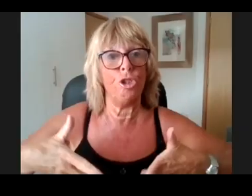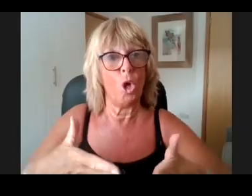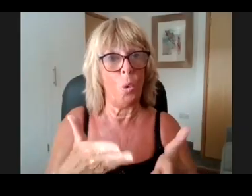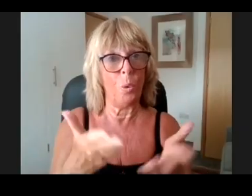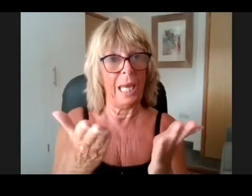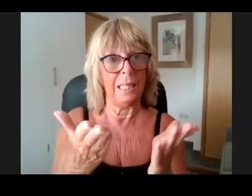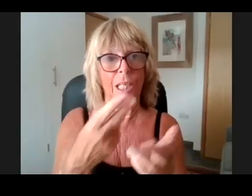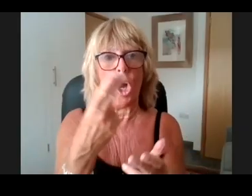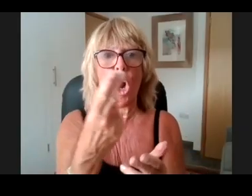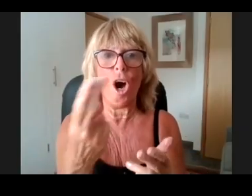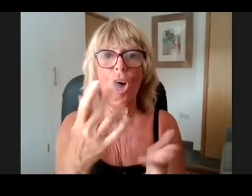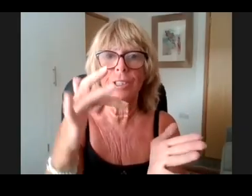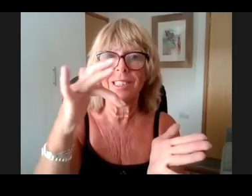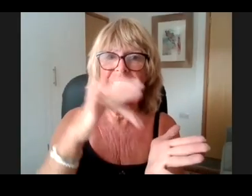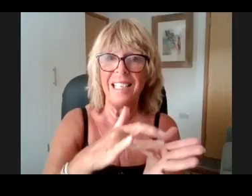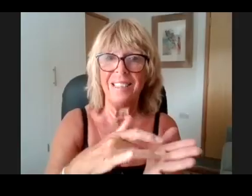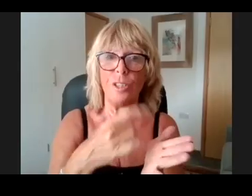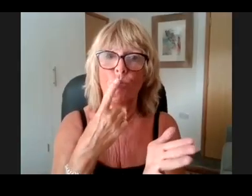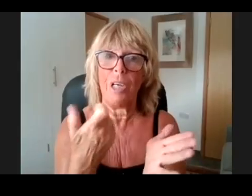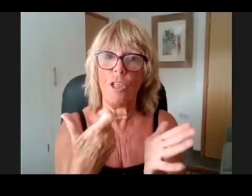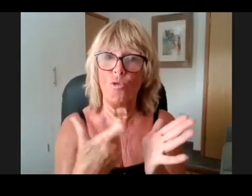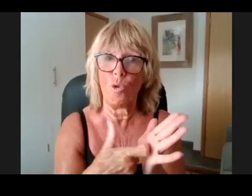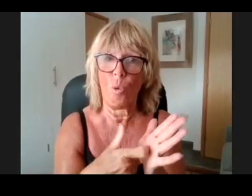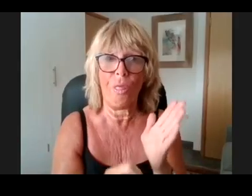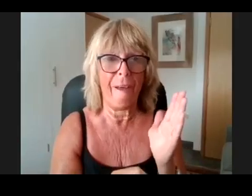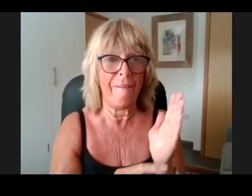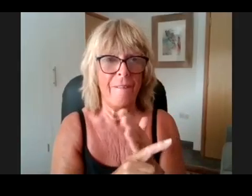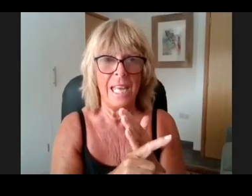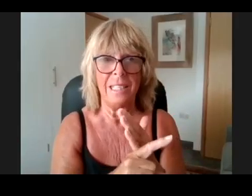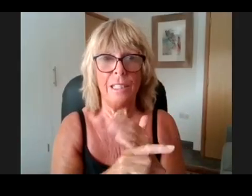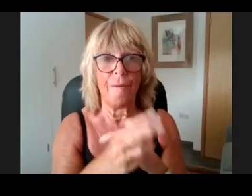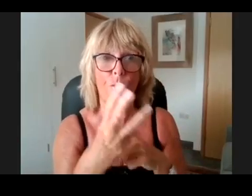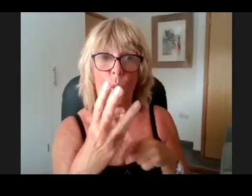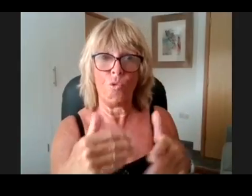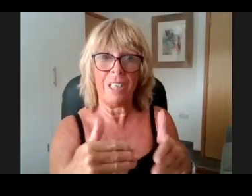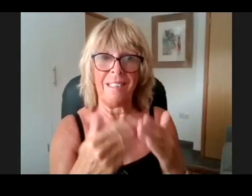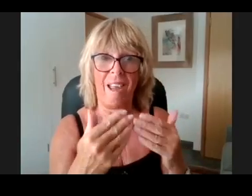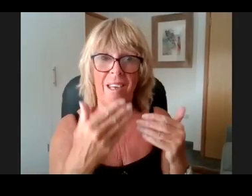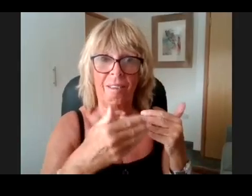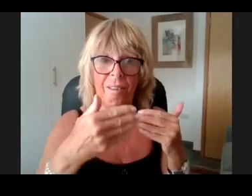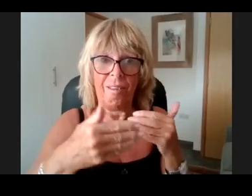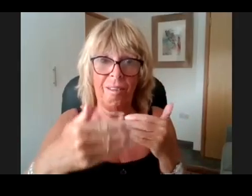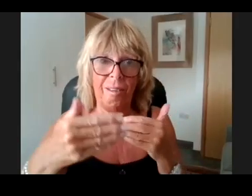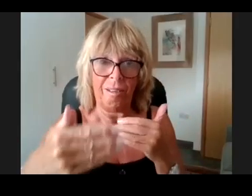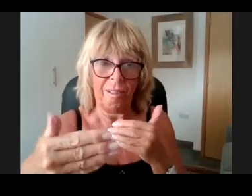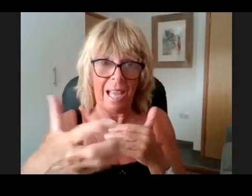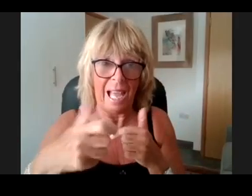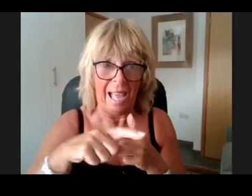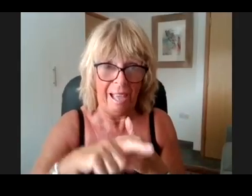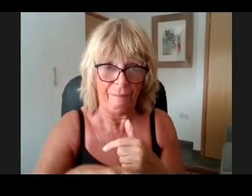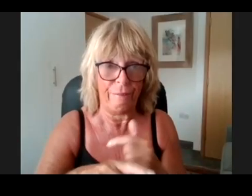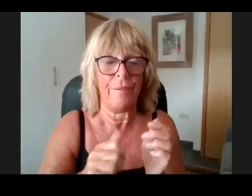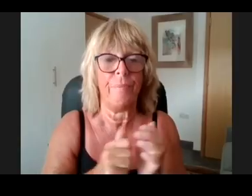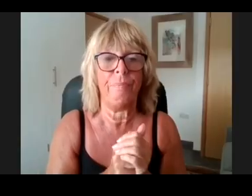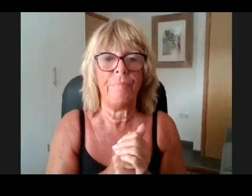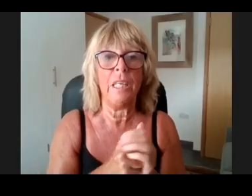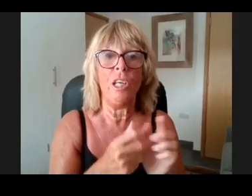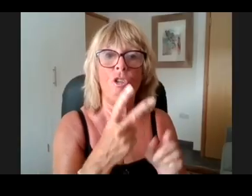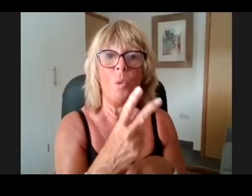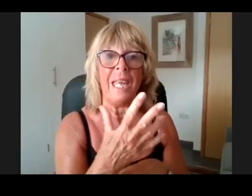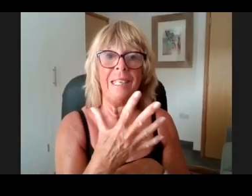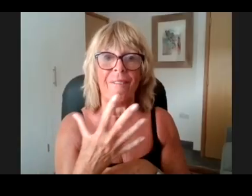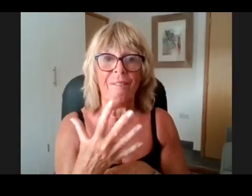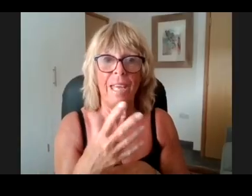Redruth and they've got events going on for three days on on the so on from the 25th to the 27th of